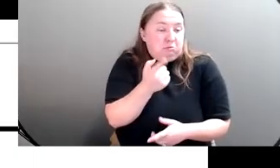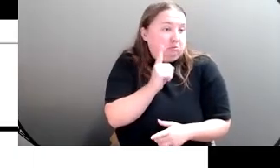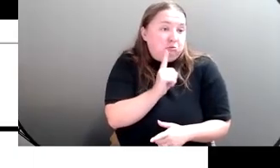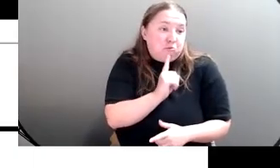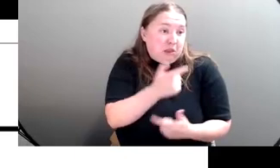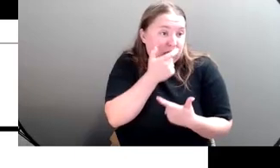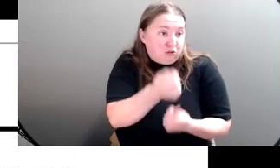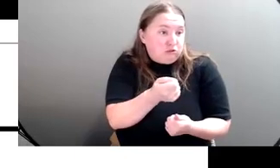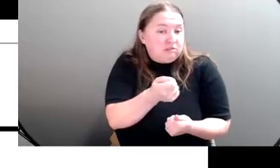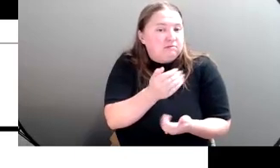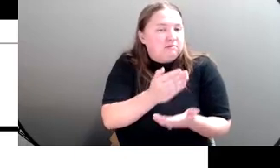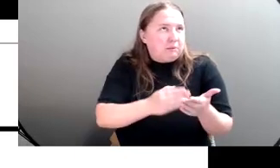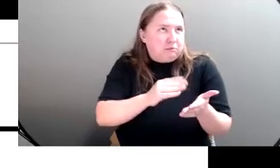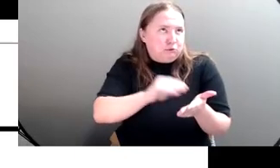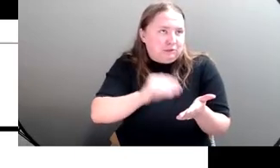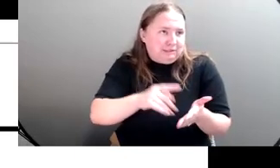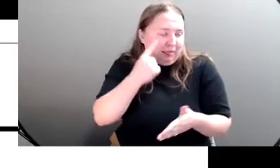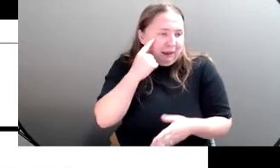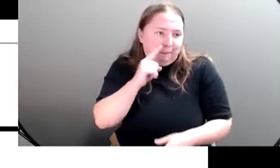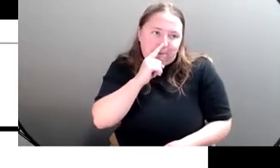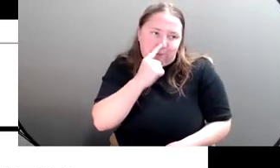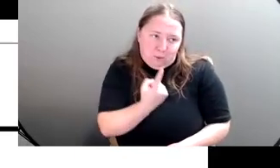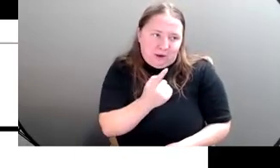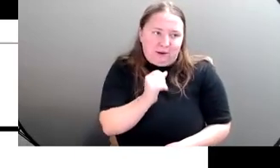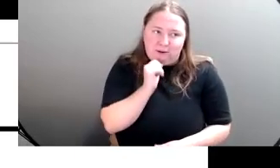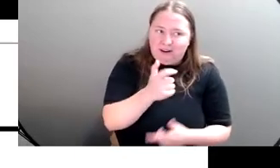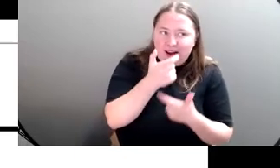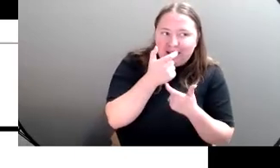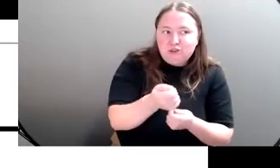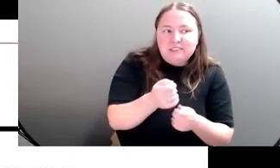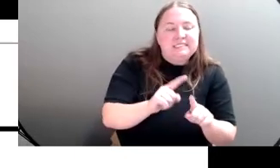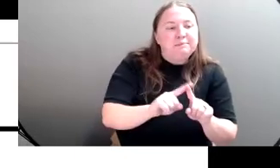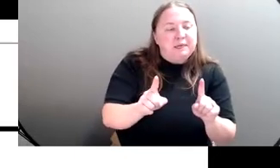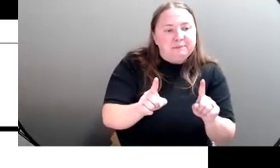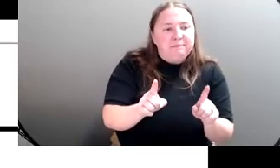Some students may find boring or not very interesting. And so that's why